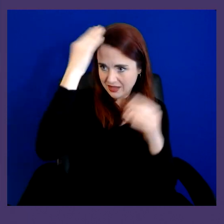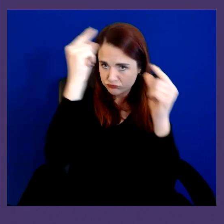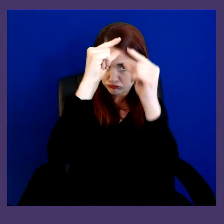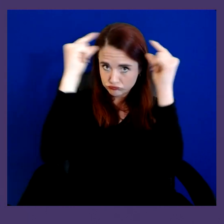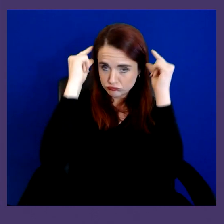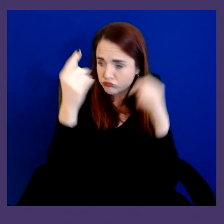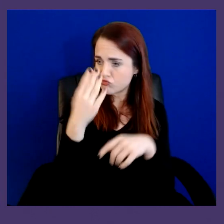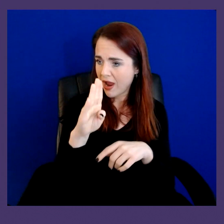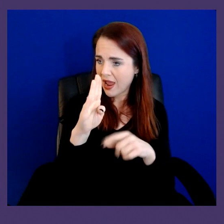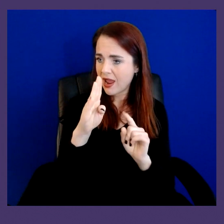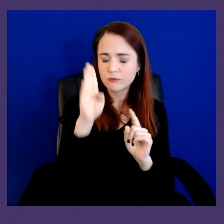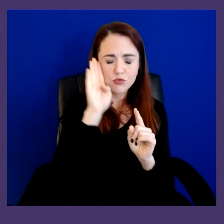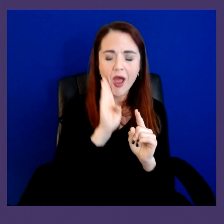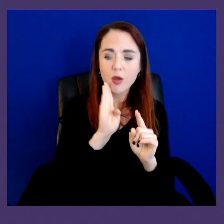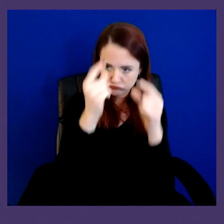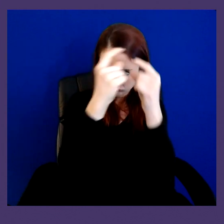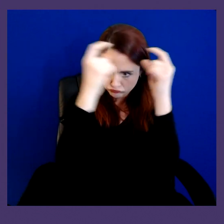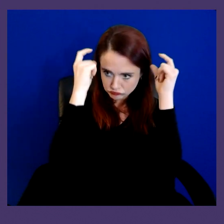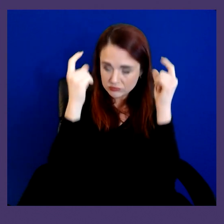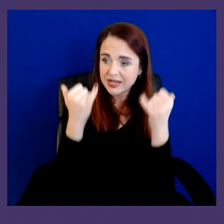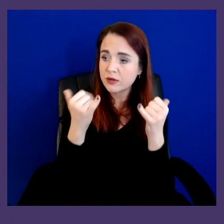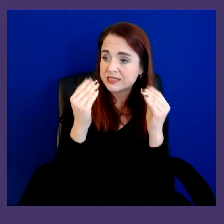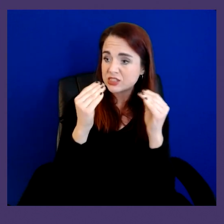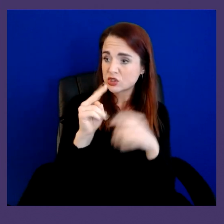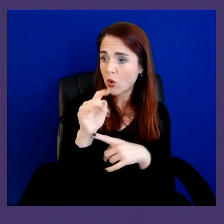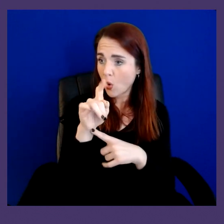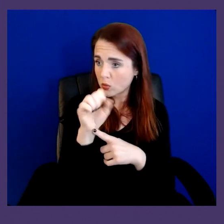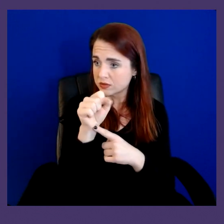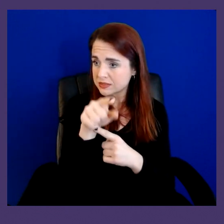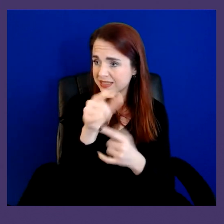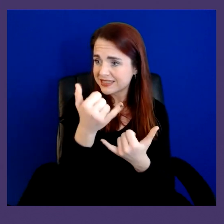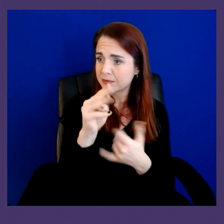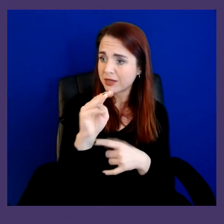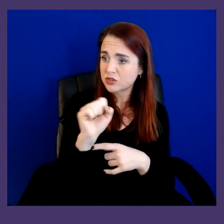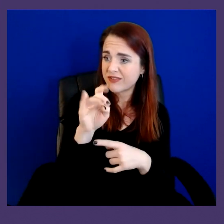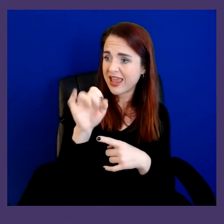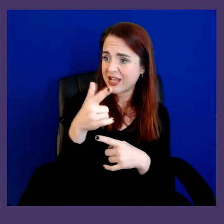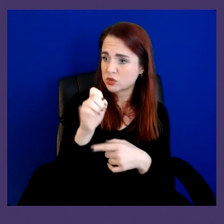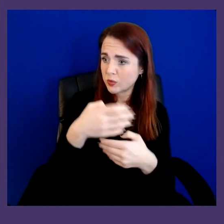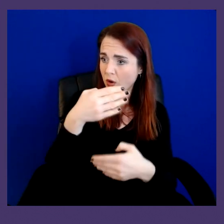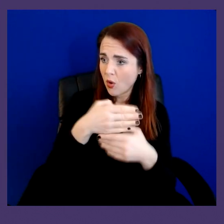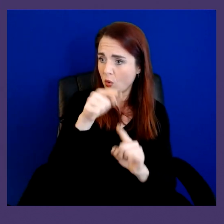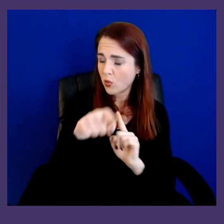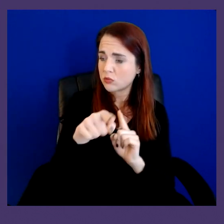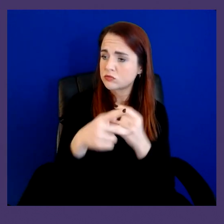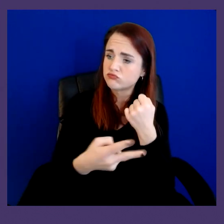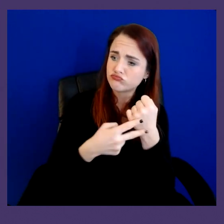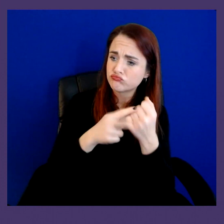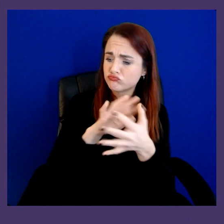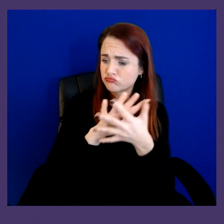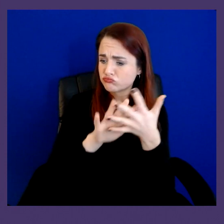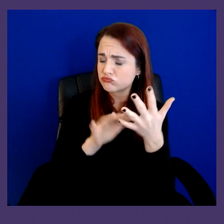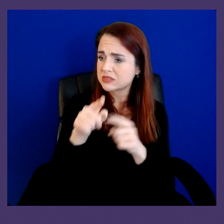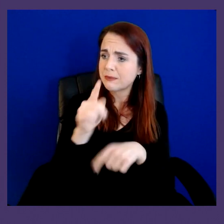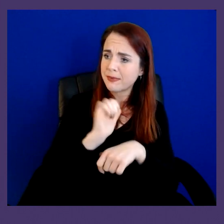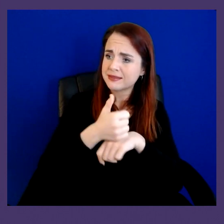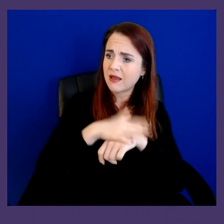Teaching notes on population growth, work, Microsoft Edge window. Historic estimates with future projections based on the UN median fertility scenario.